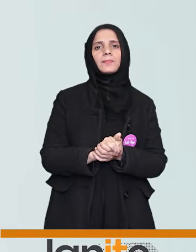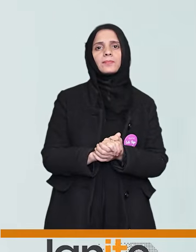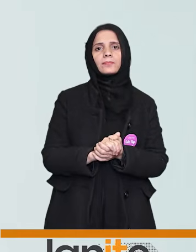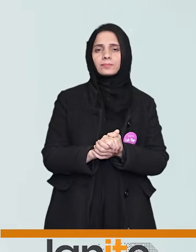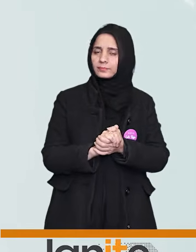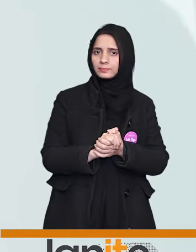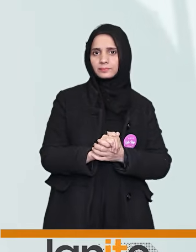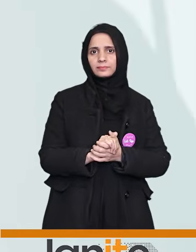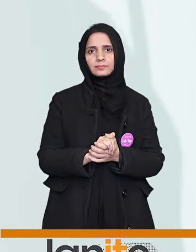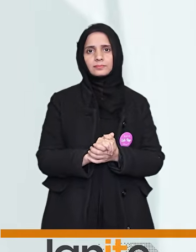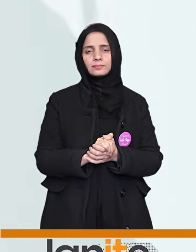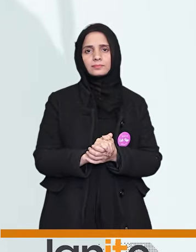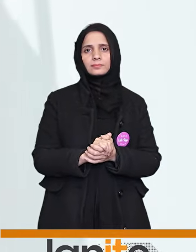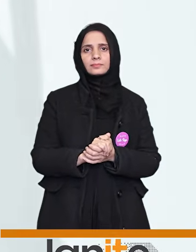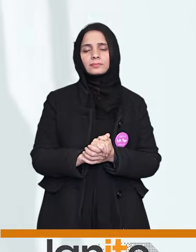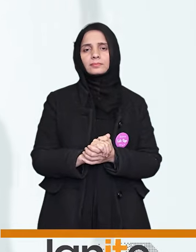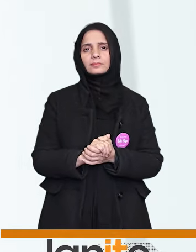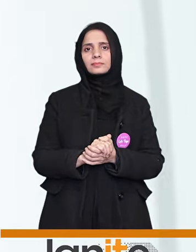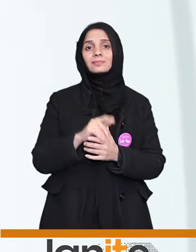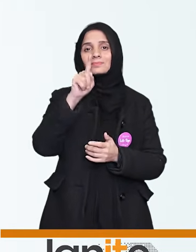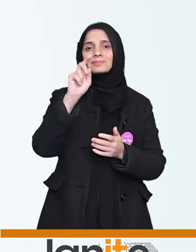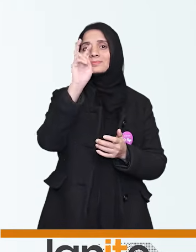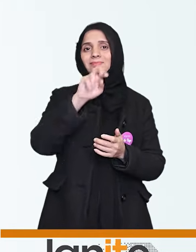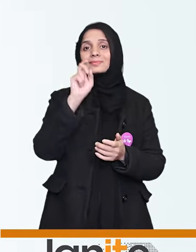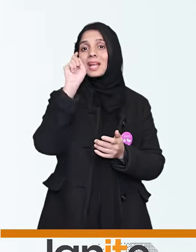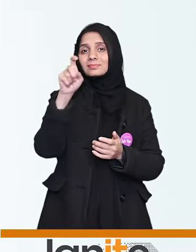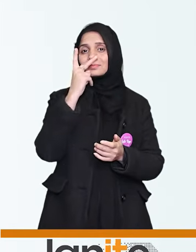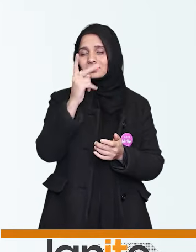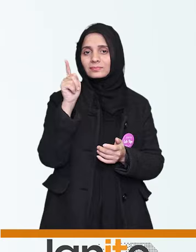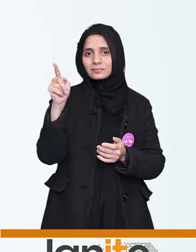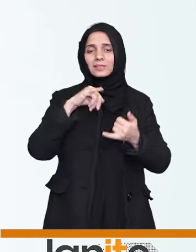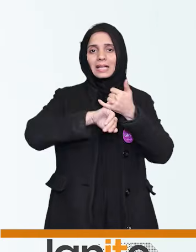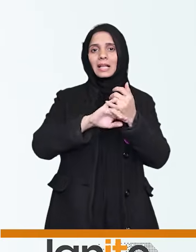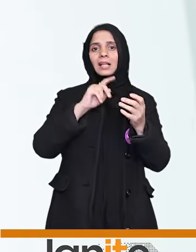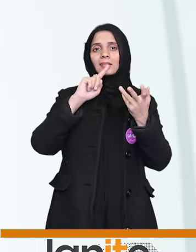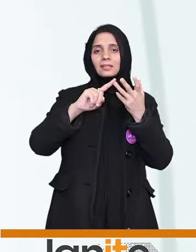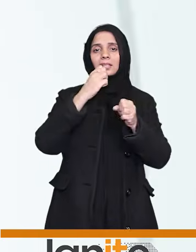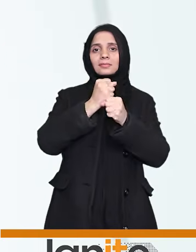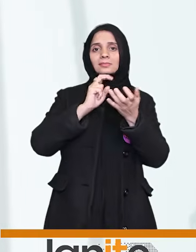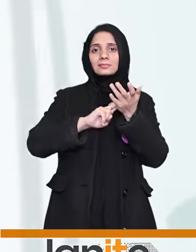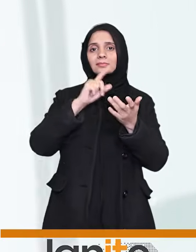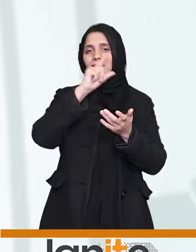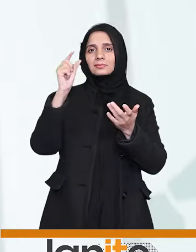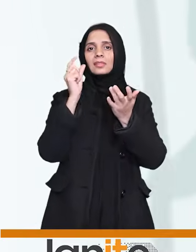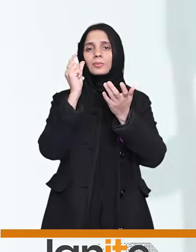Unlike Upwork where you have to sign up to access the job categories,